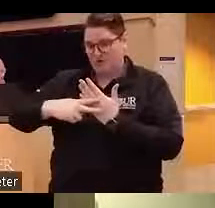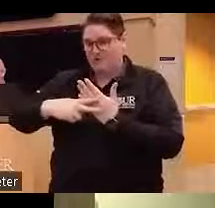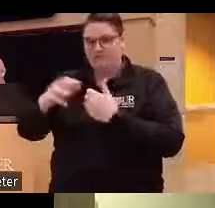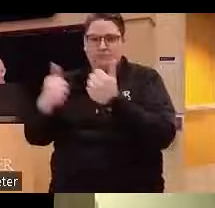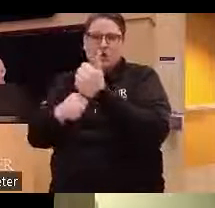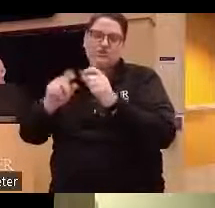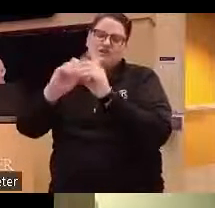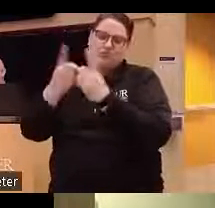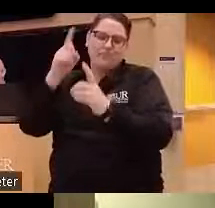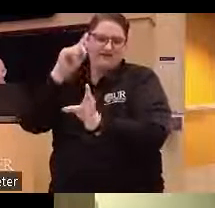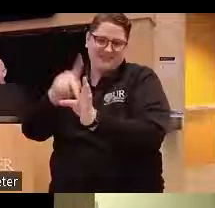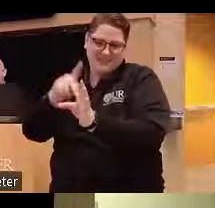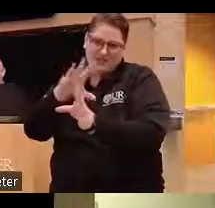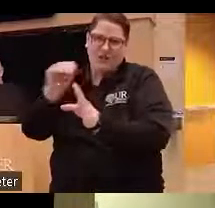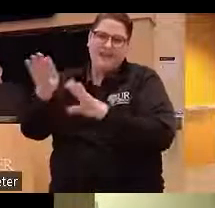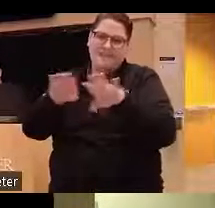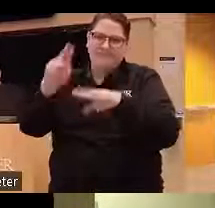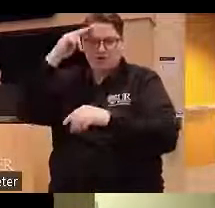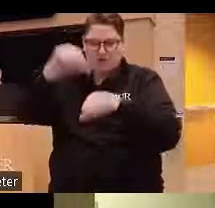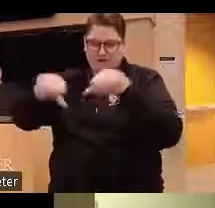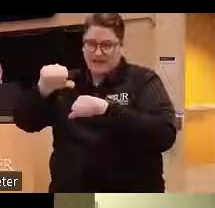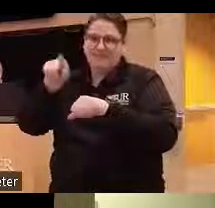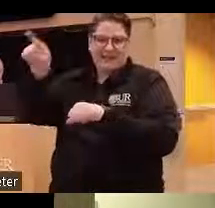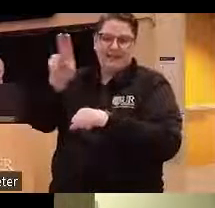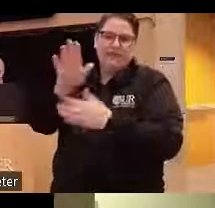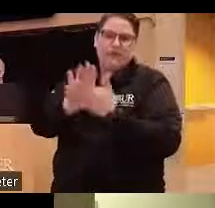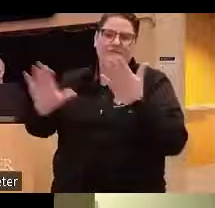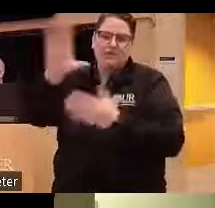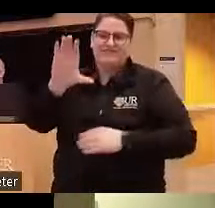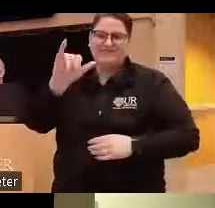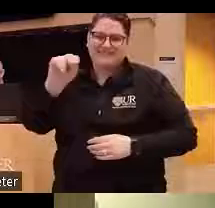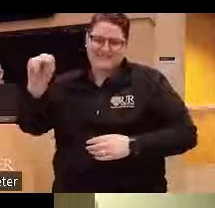Psychiatry and behavioral neuroscience at the University of Cincinnati College of Medicine